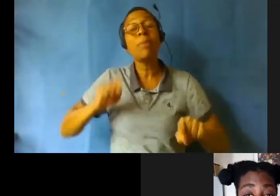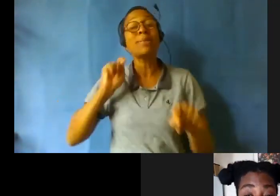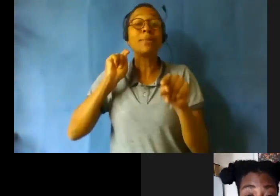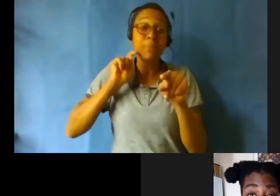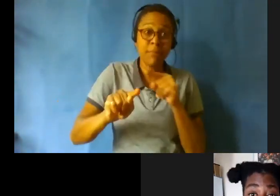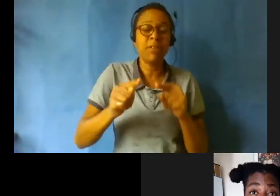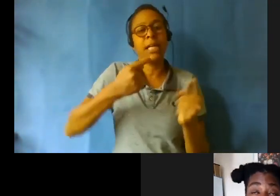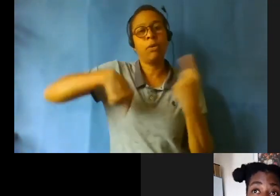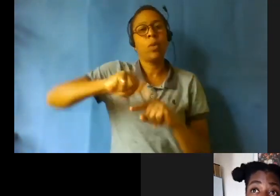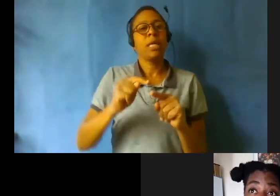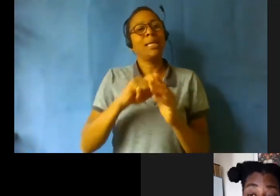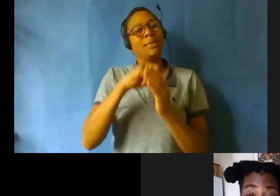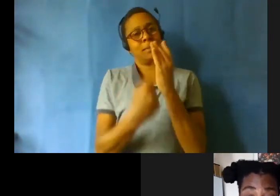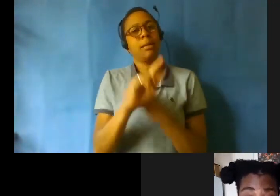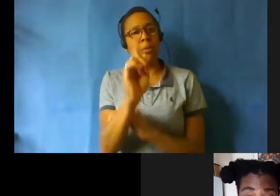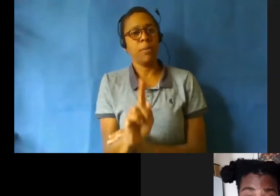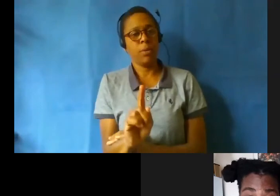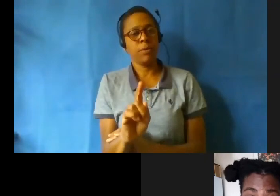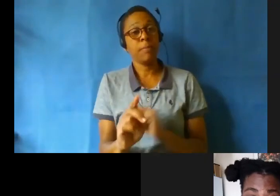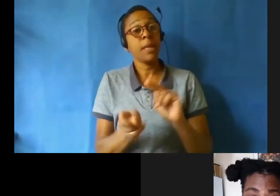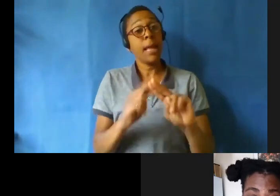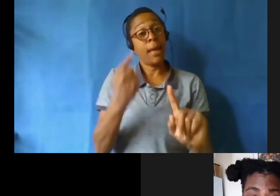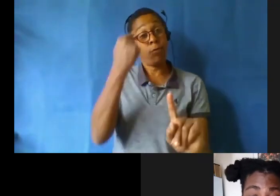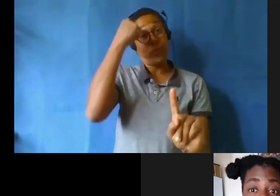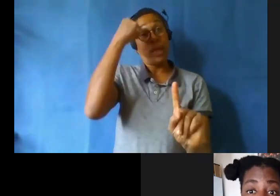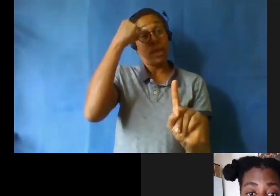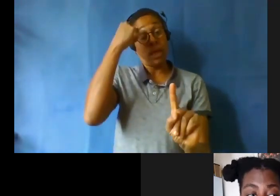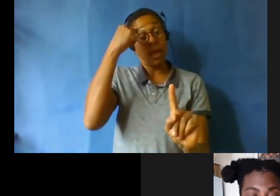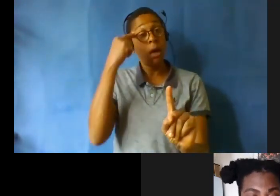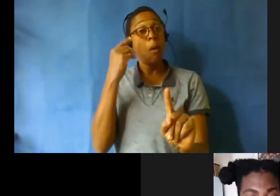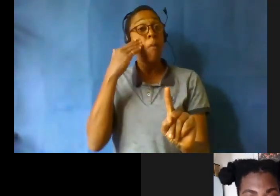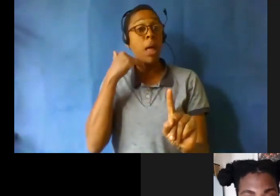we think about Black and brown people being the world majority not being able